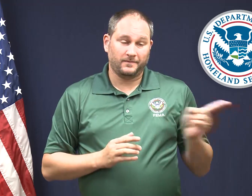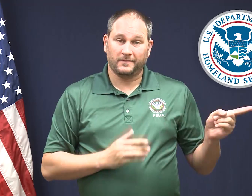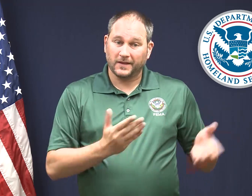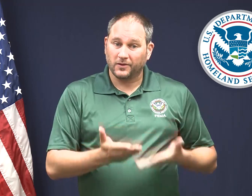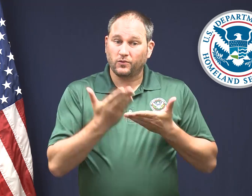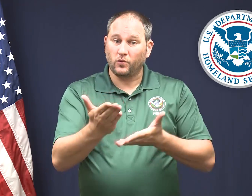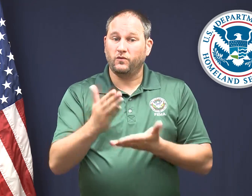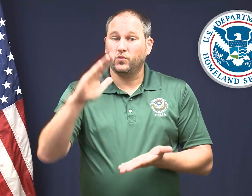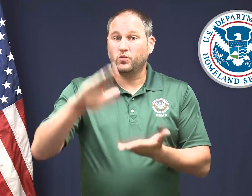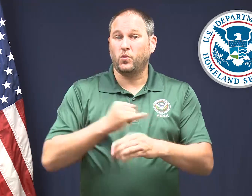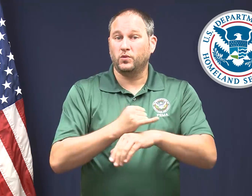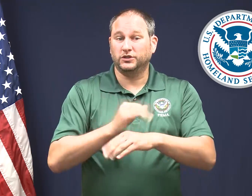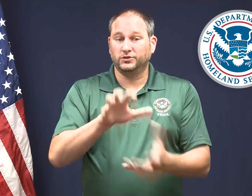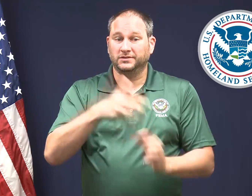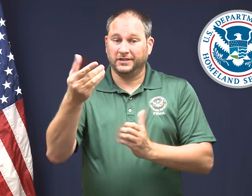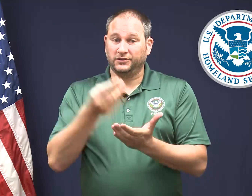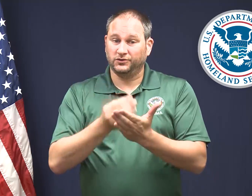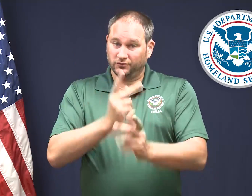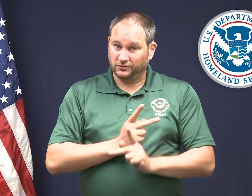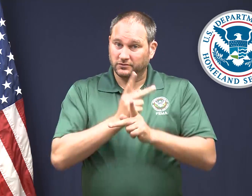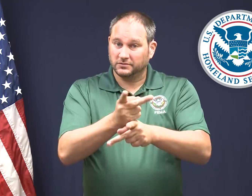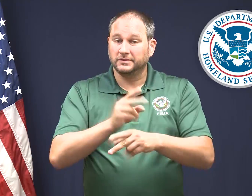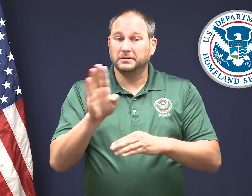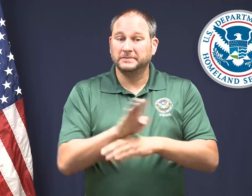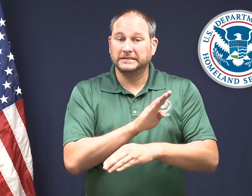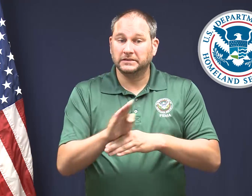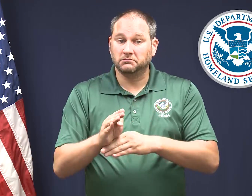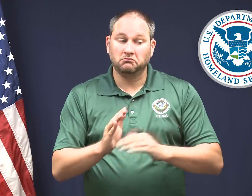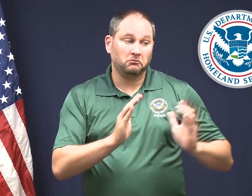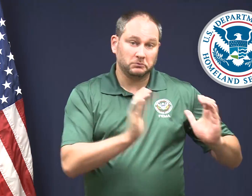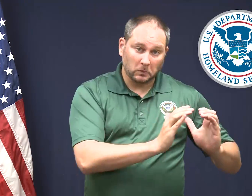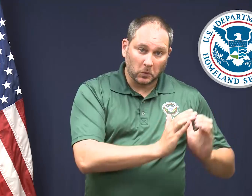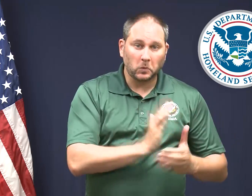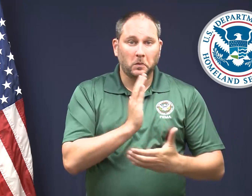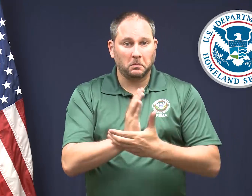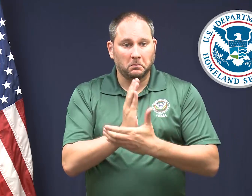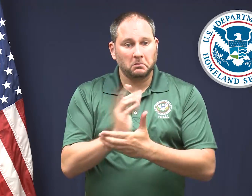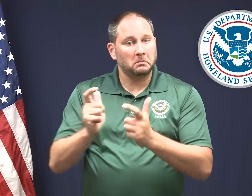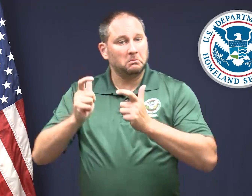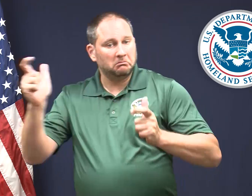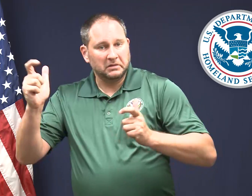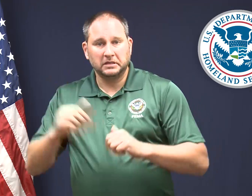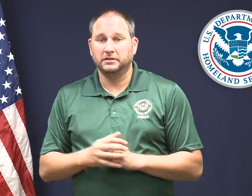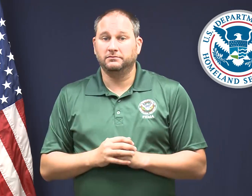SBA offers low-interest disaster loans to businesses of all sizes,